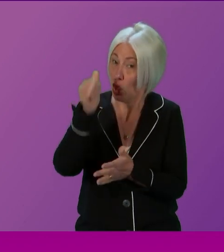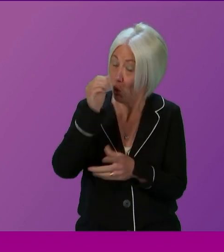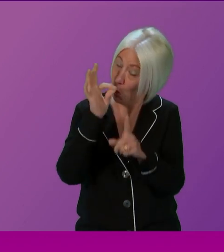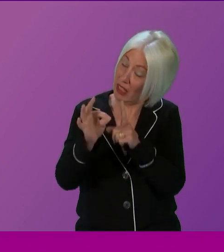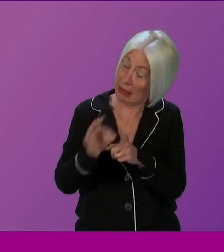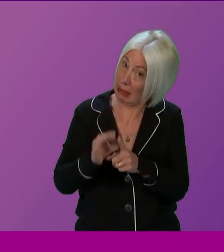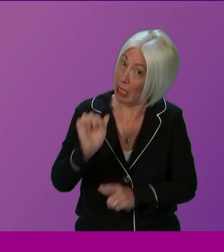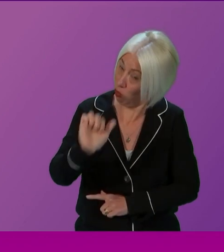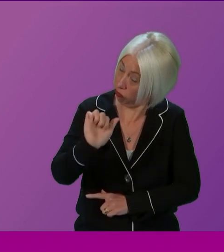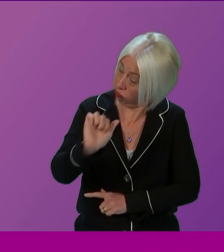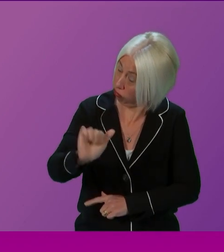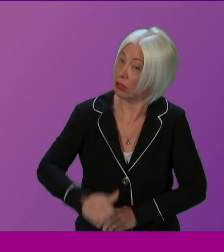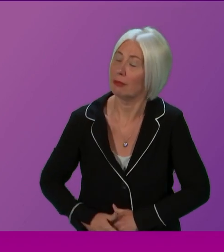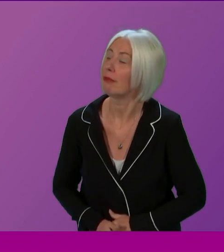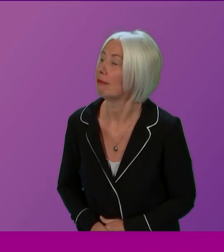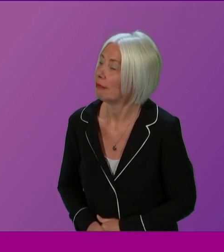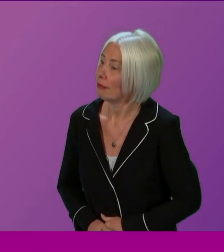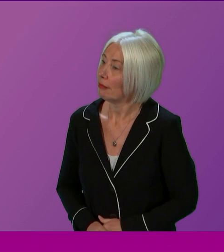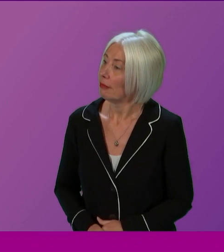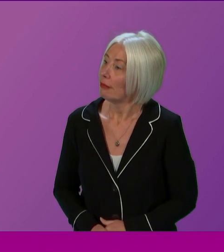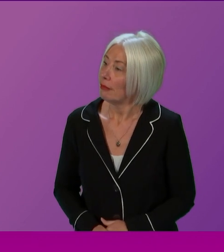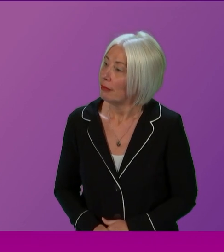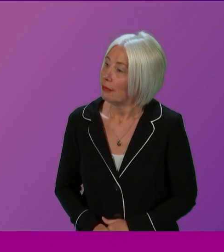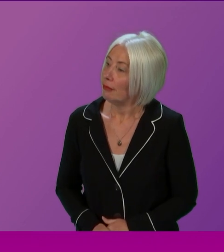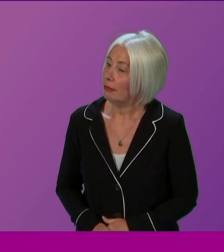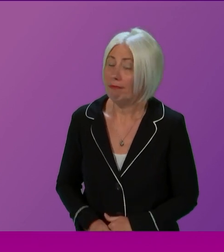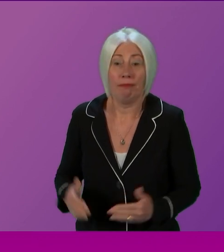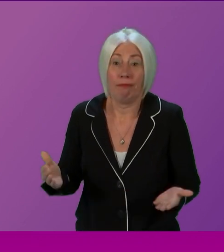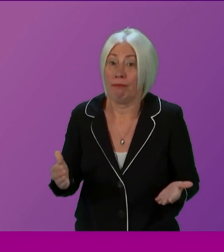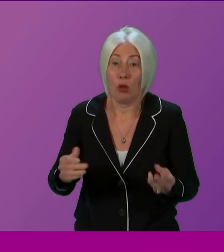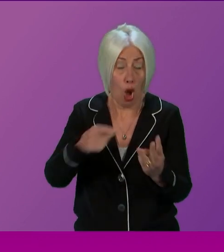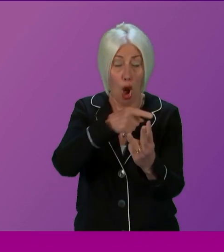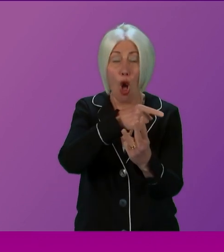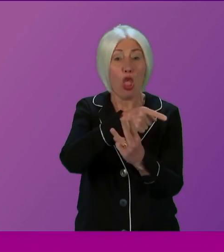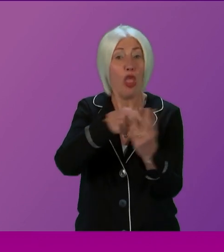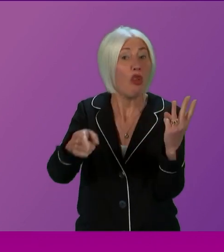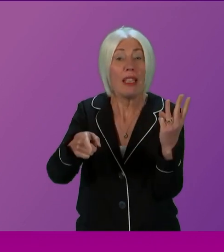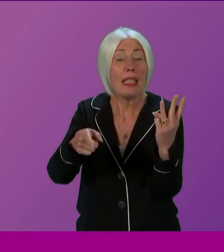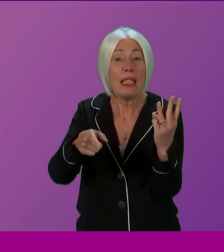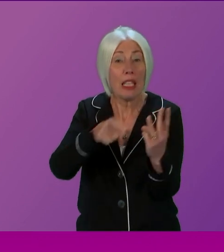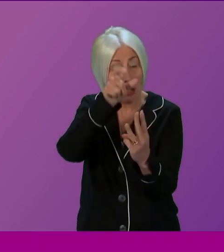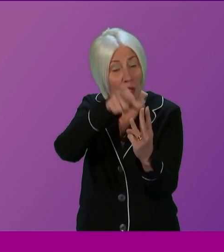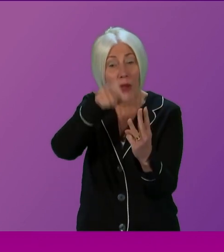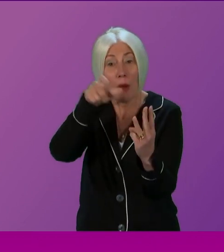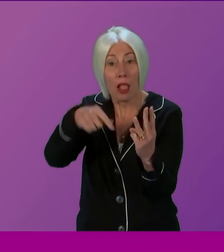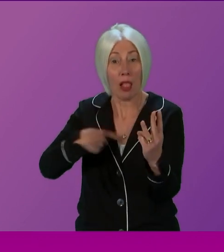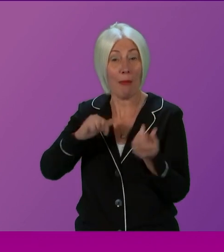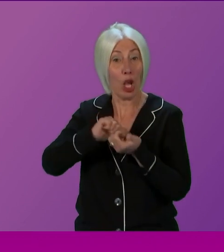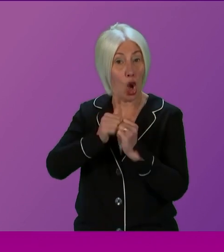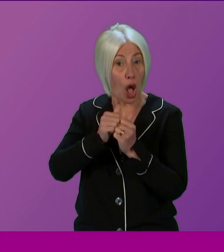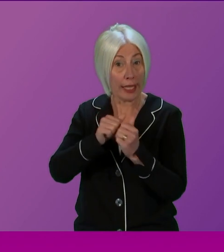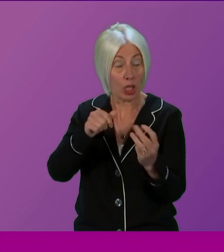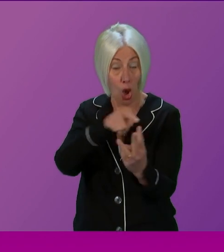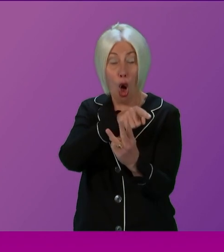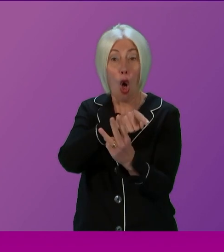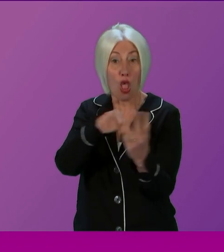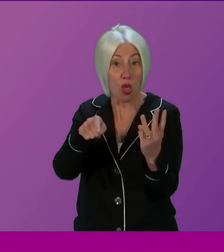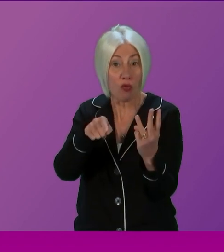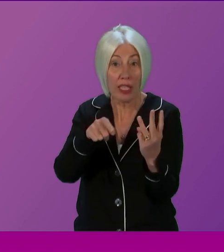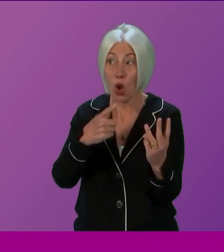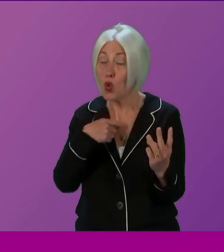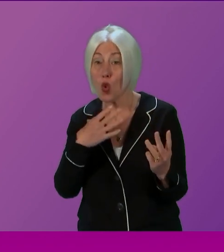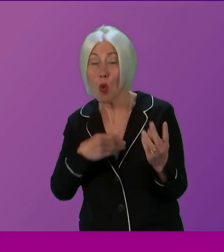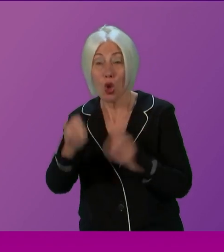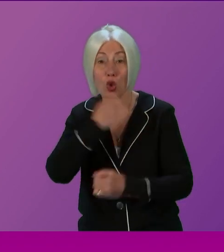All three of those colleagues of mine who are vying to be my successor and vying to have the joy